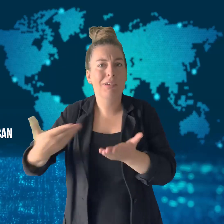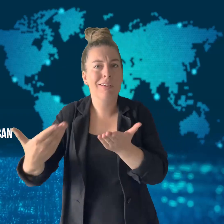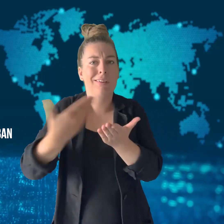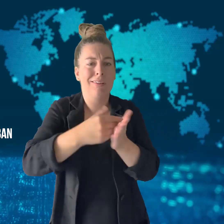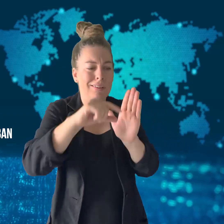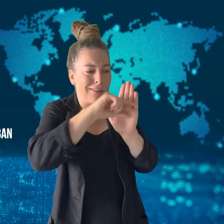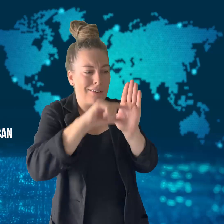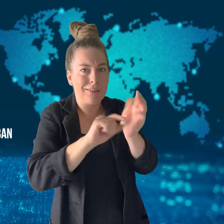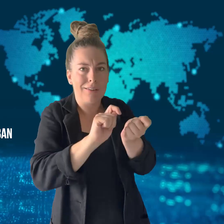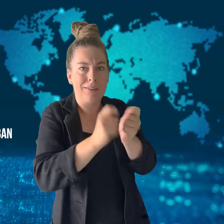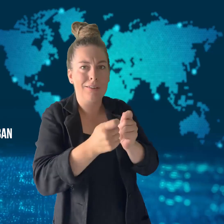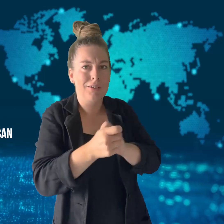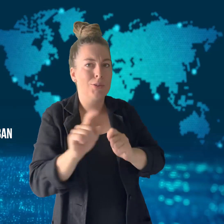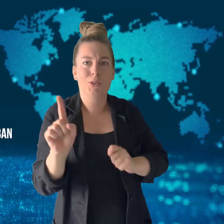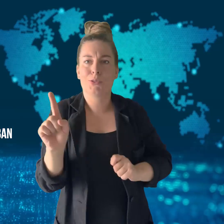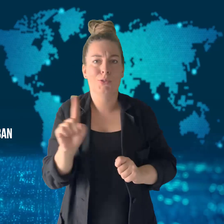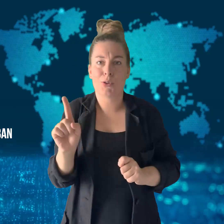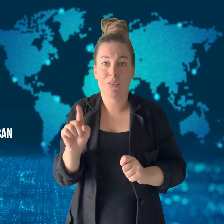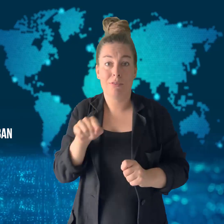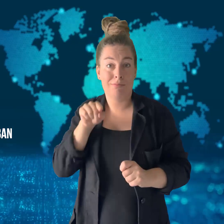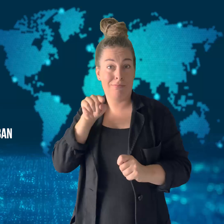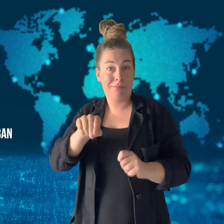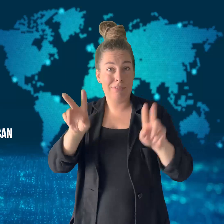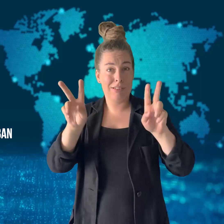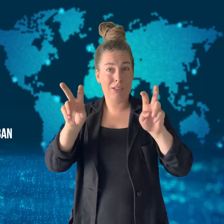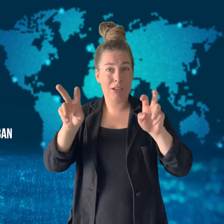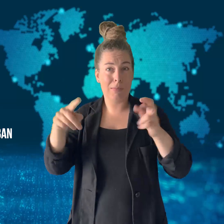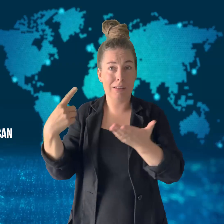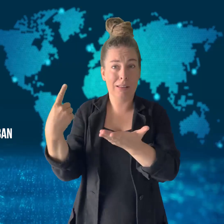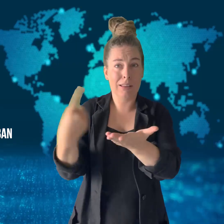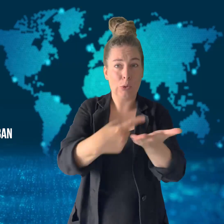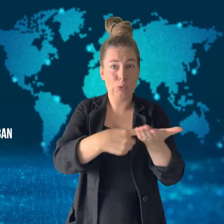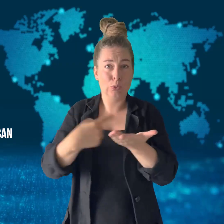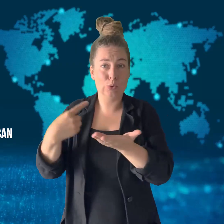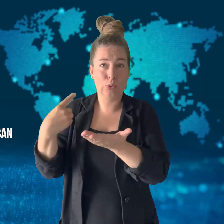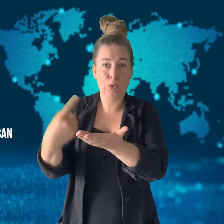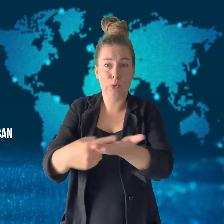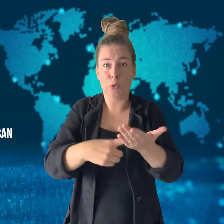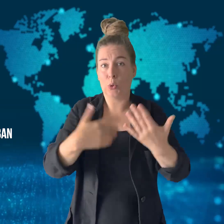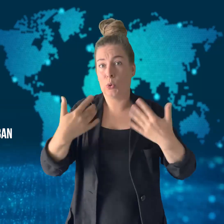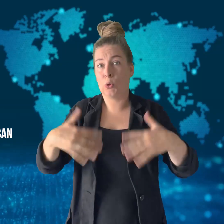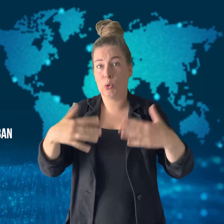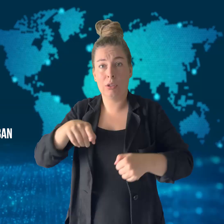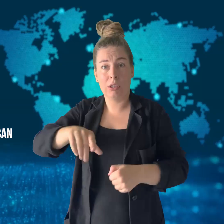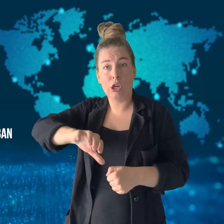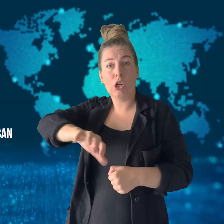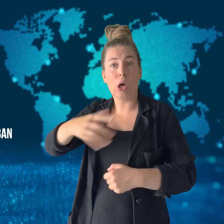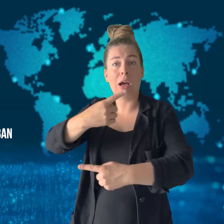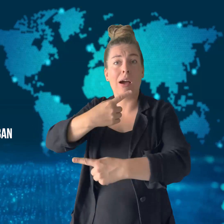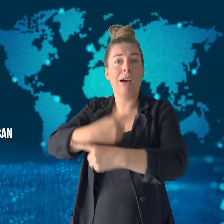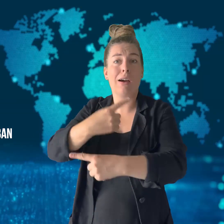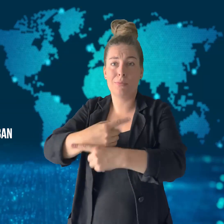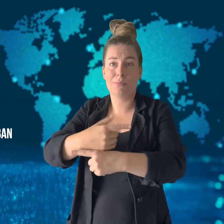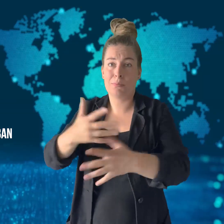The debate over the bill has divided the country - its villages,